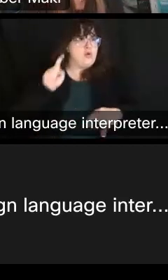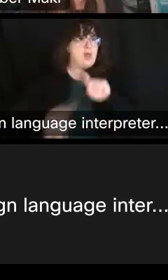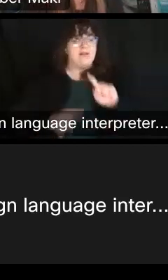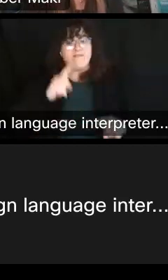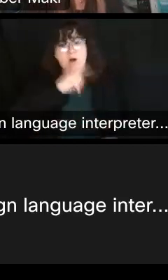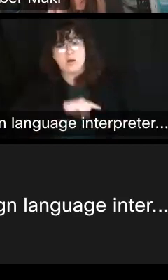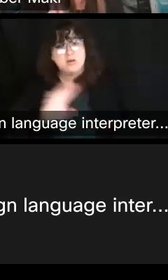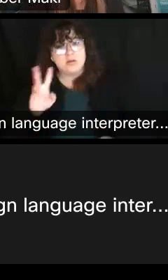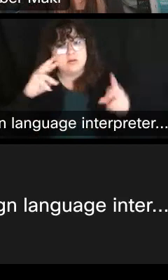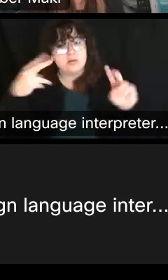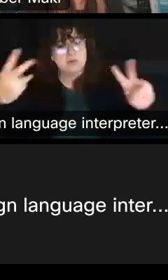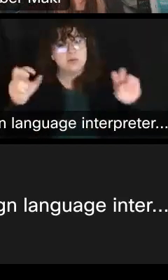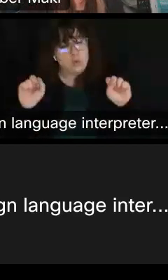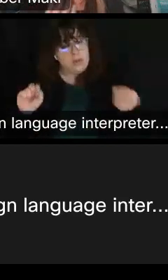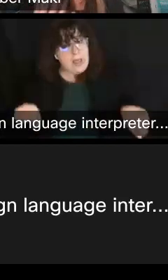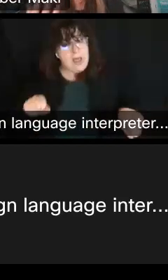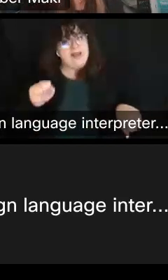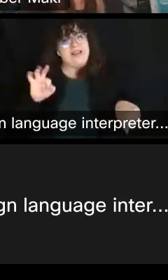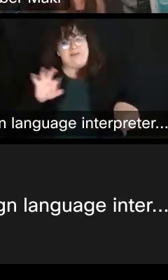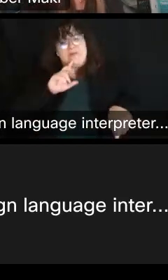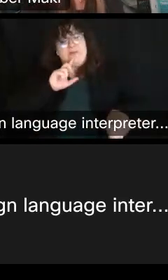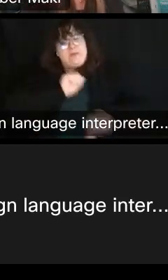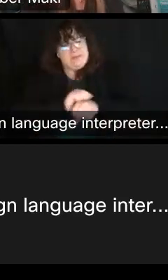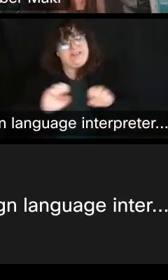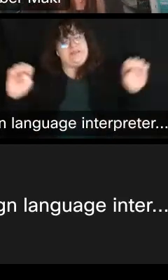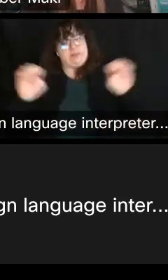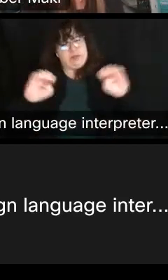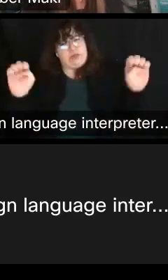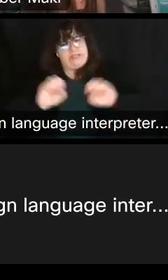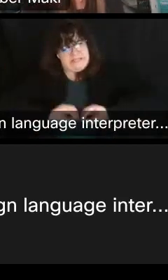be utilized in an emergency where it's a clear threat to the person or other's